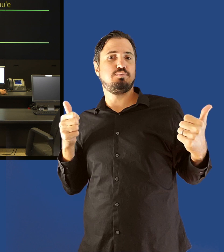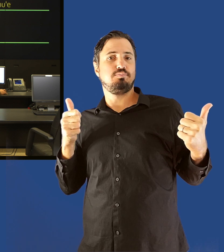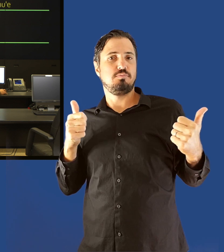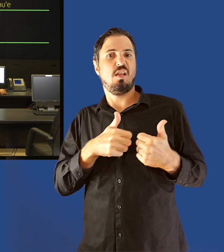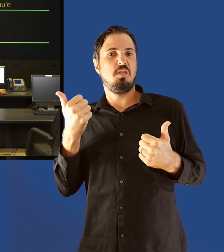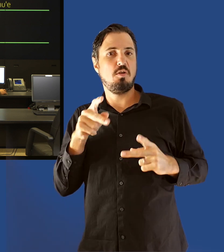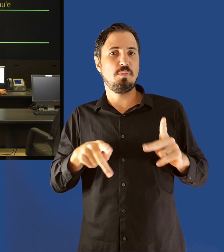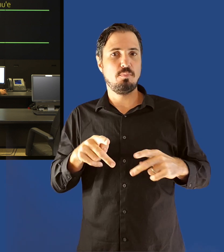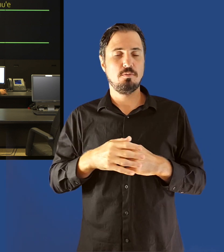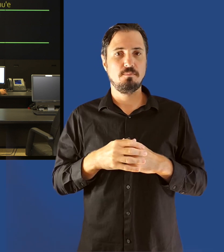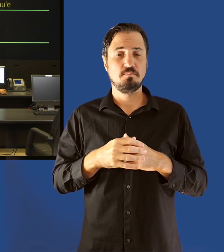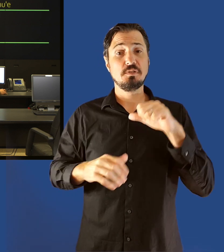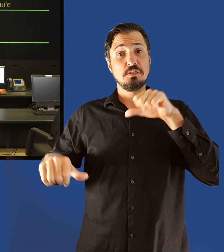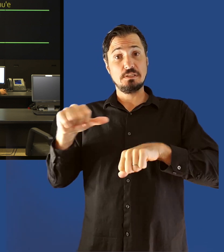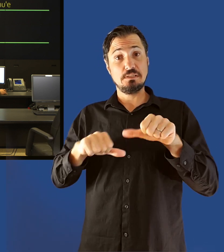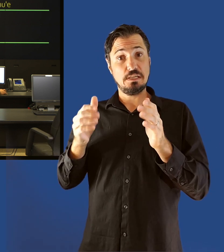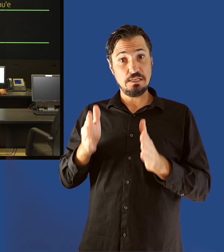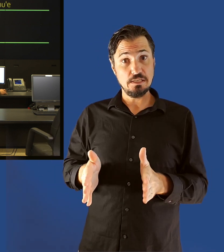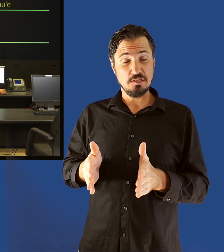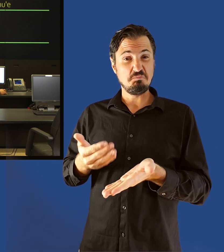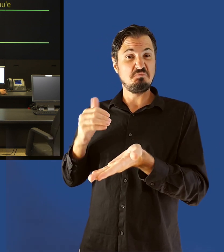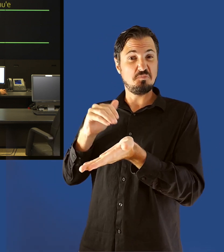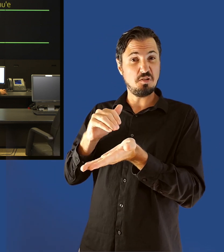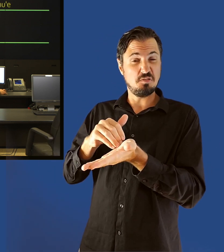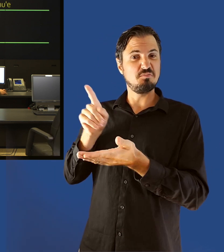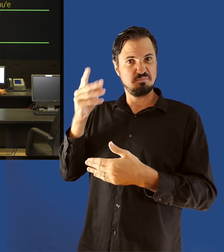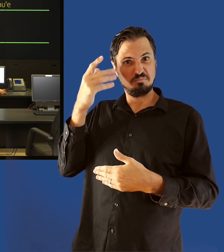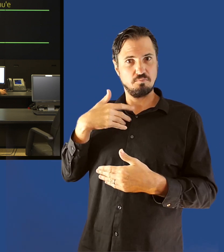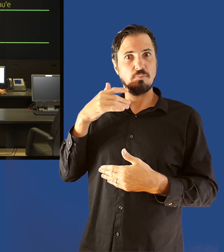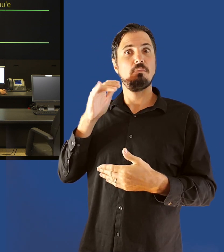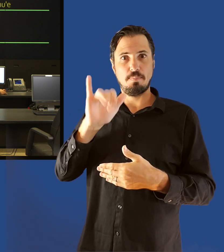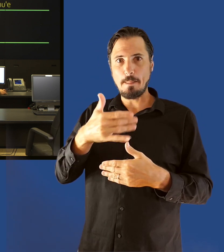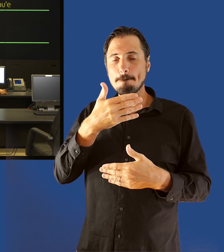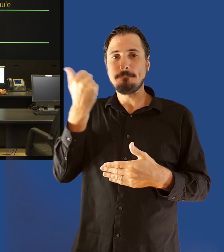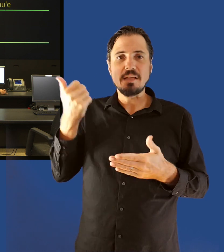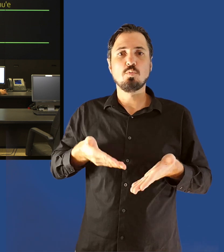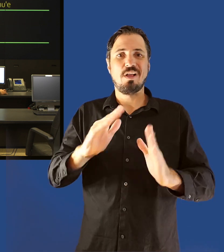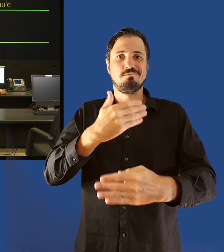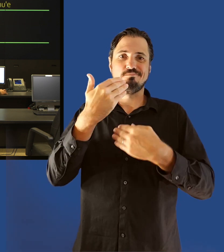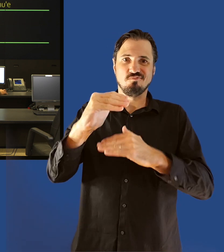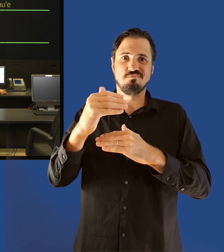Scientists and health officials tell us that this is the most effective way for us to keep the virus from spreading.